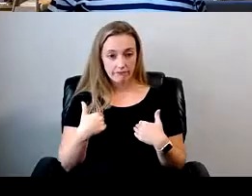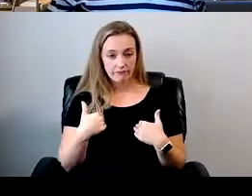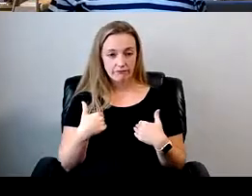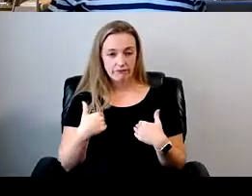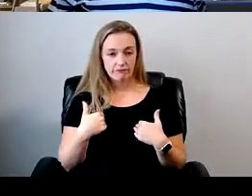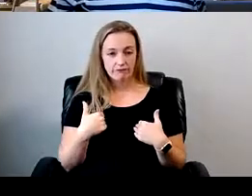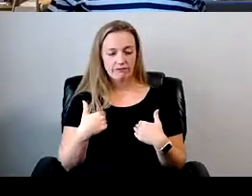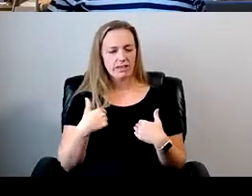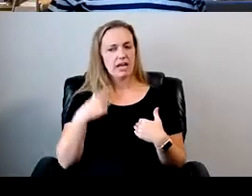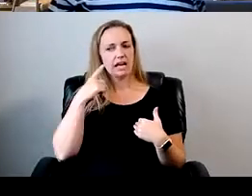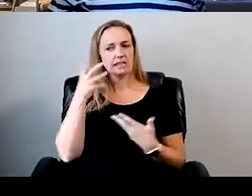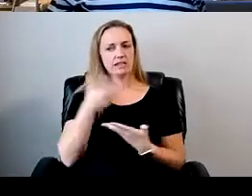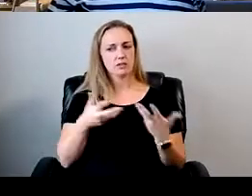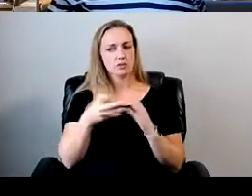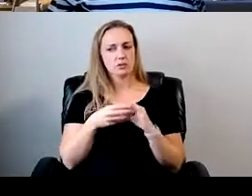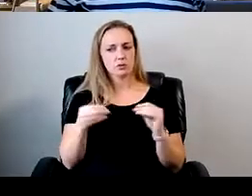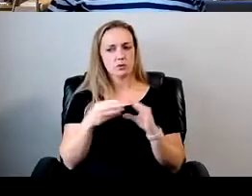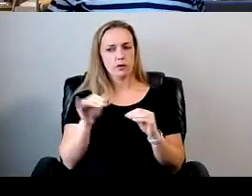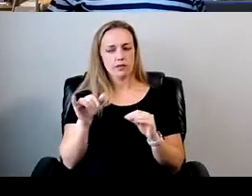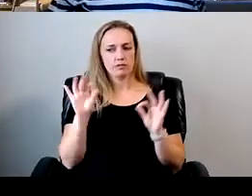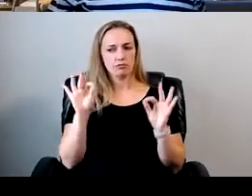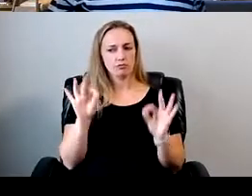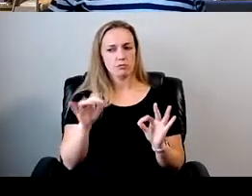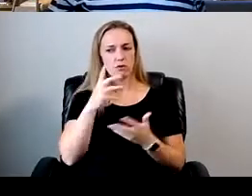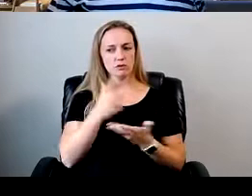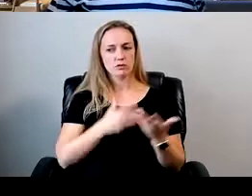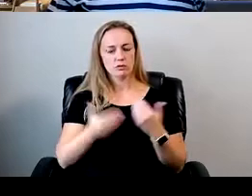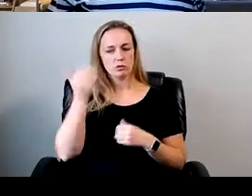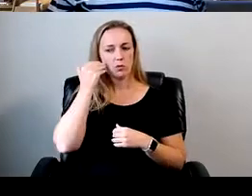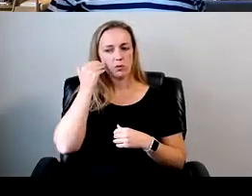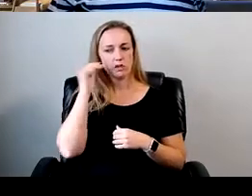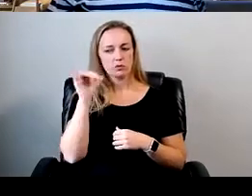I think social stories is really good for social awareness too. I know we keep coming back to social stories,